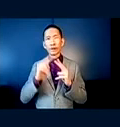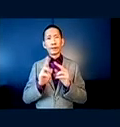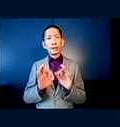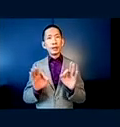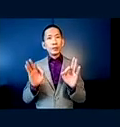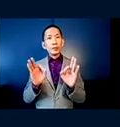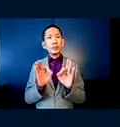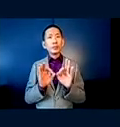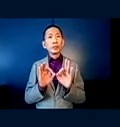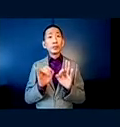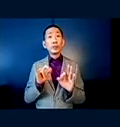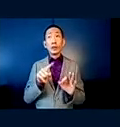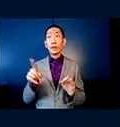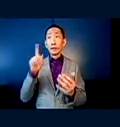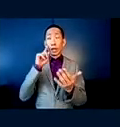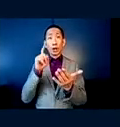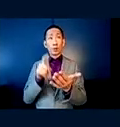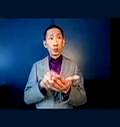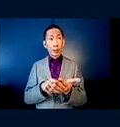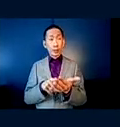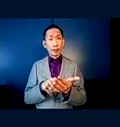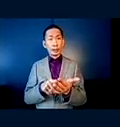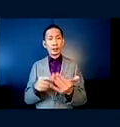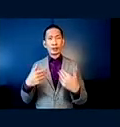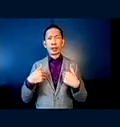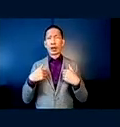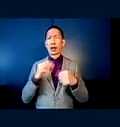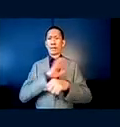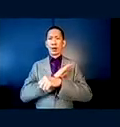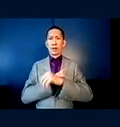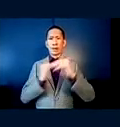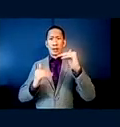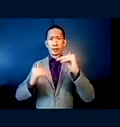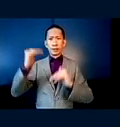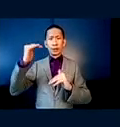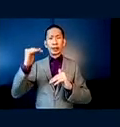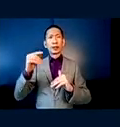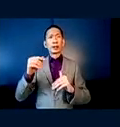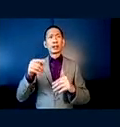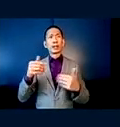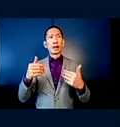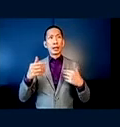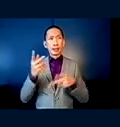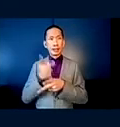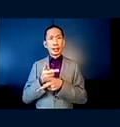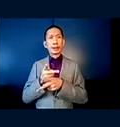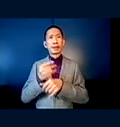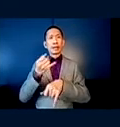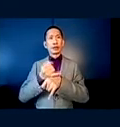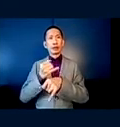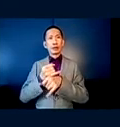THEY CONTINUE TO REFLECT VERY CRITICALLY AND IF THEY RECOGNIZE THERE ARE POWER DIFFERENTIALS